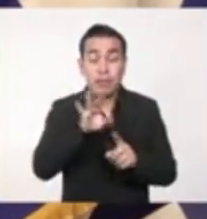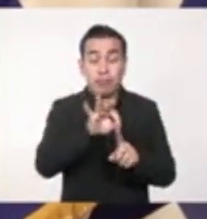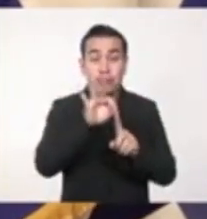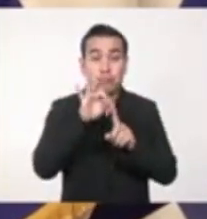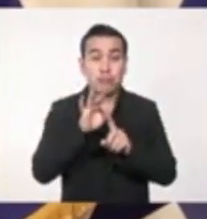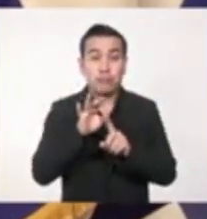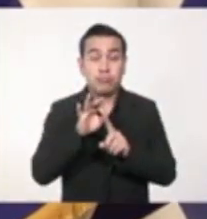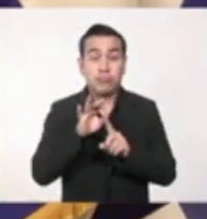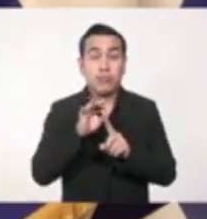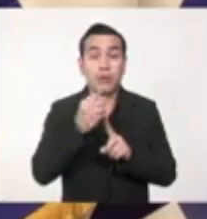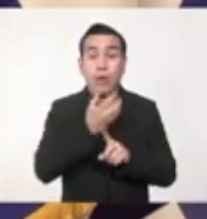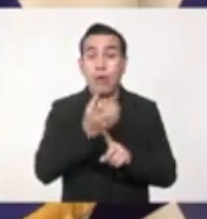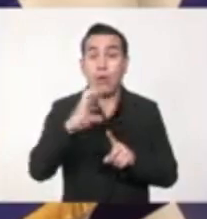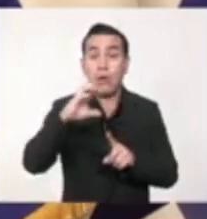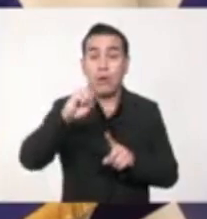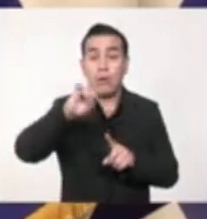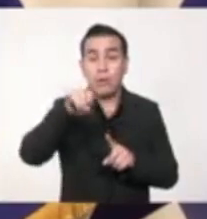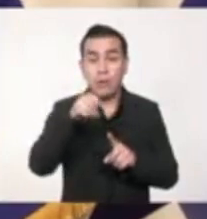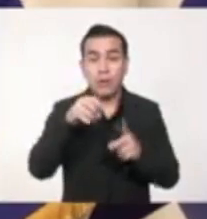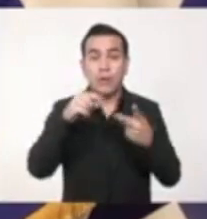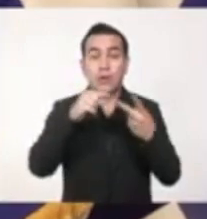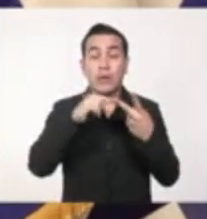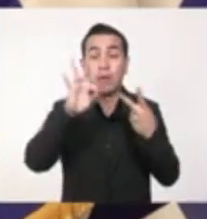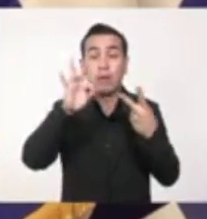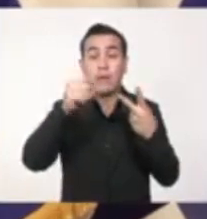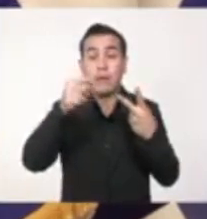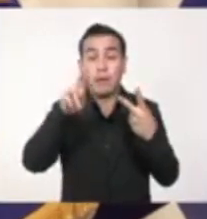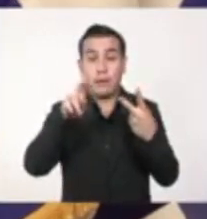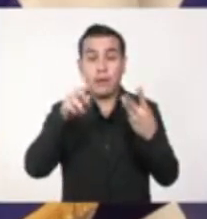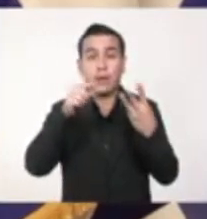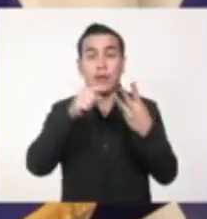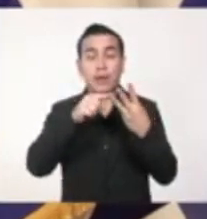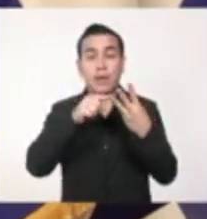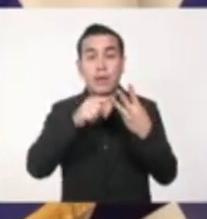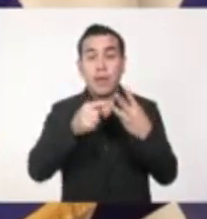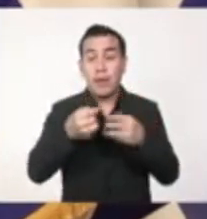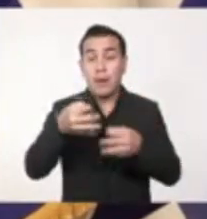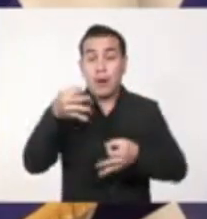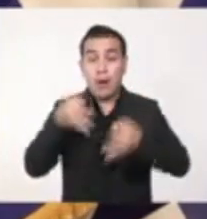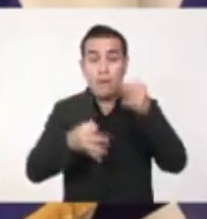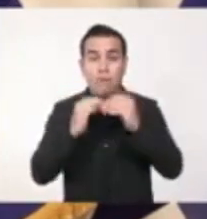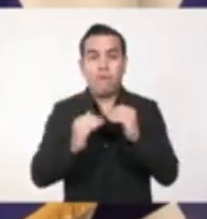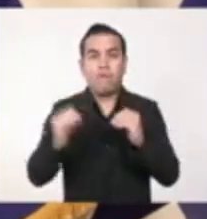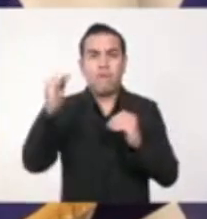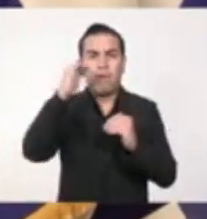the prosecutor, they elected magistrates, dismissed magistrados, porque esa no era la primera vez que se destituía